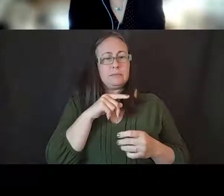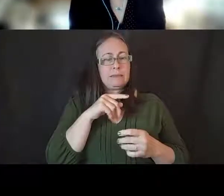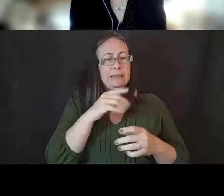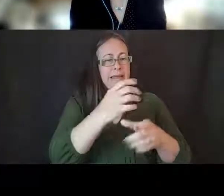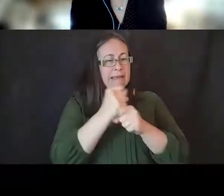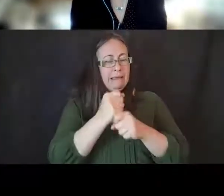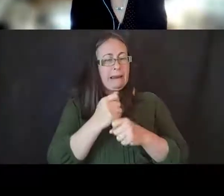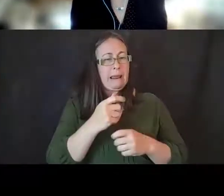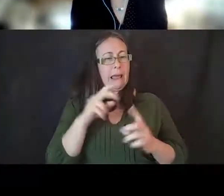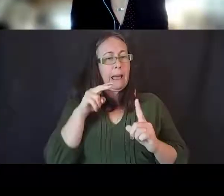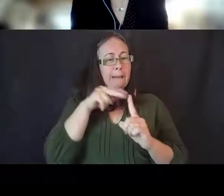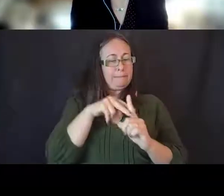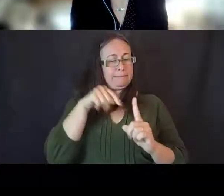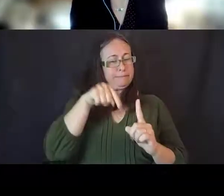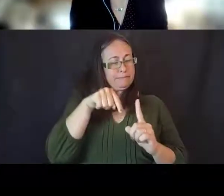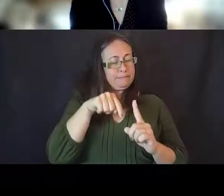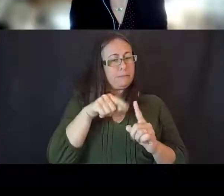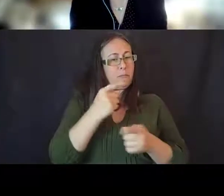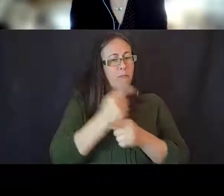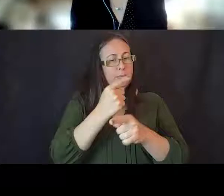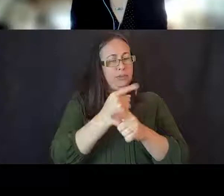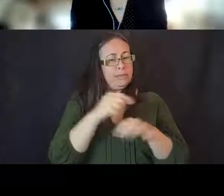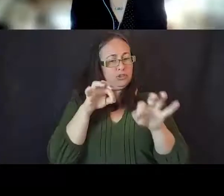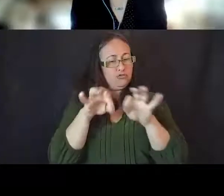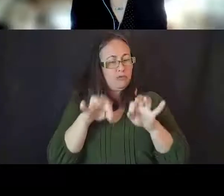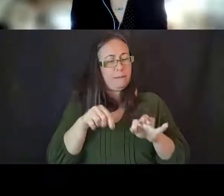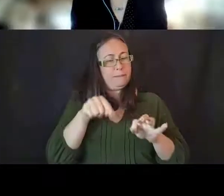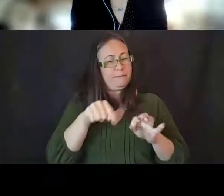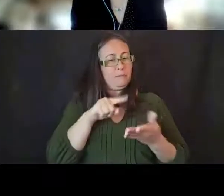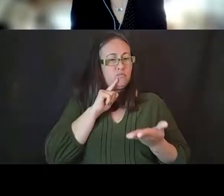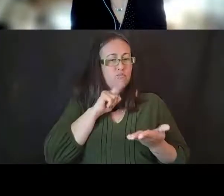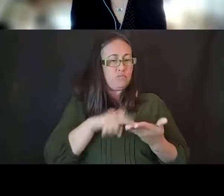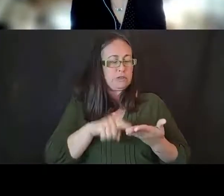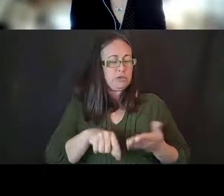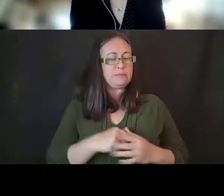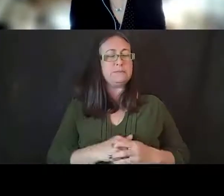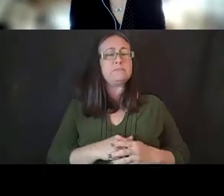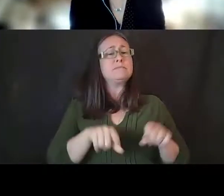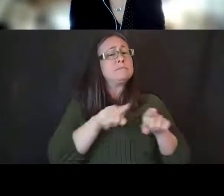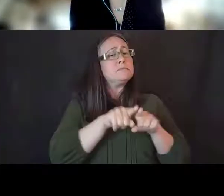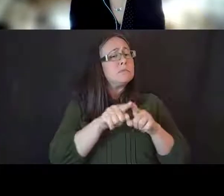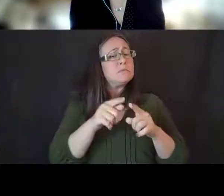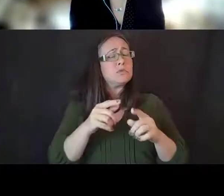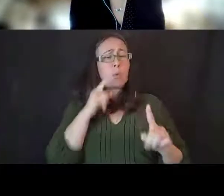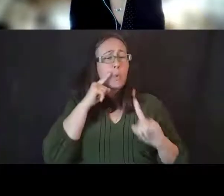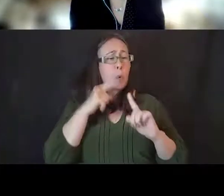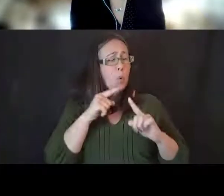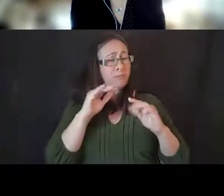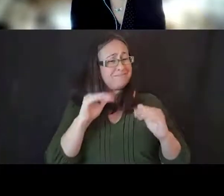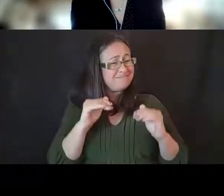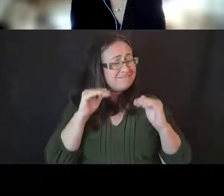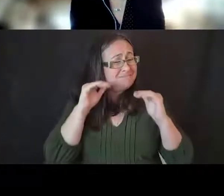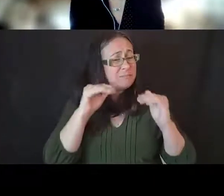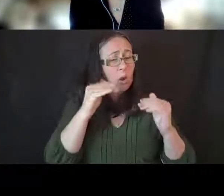that properly described their research. We also wanted to raise awareness and begin culture shifts in the scientific community.